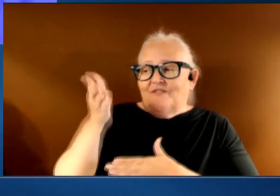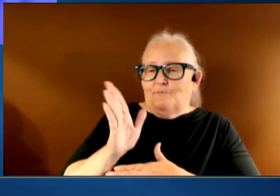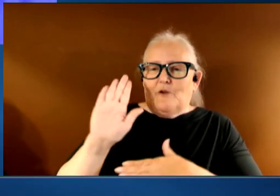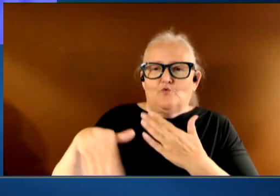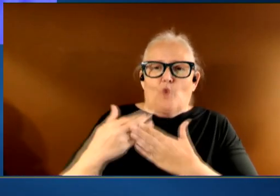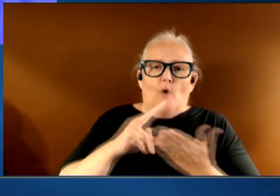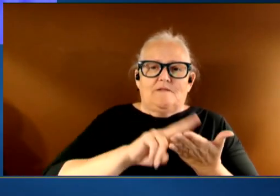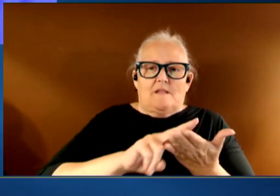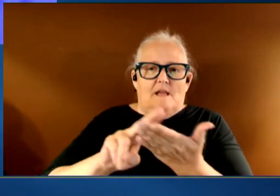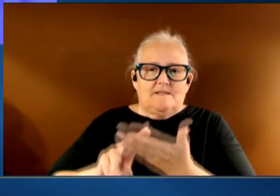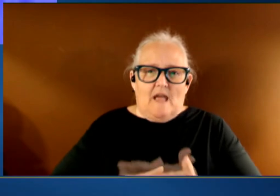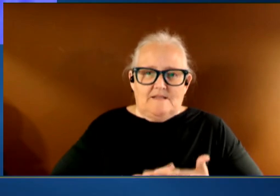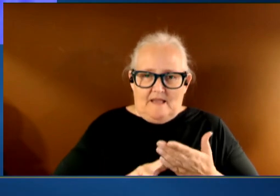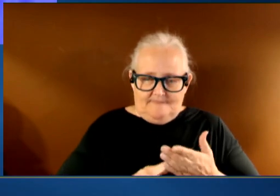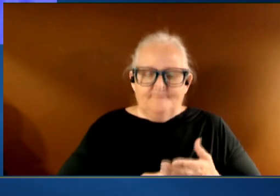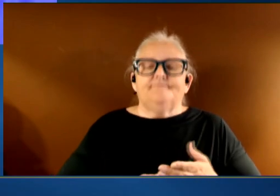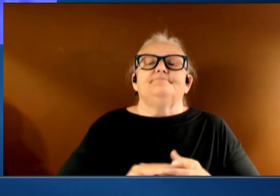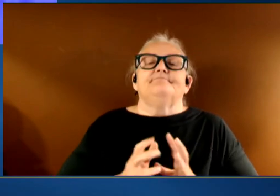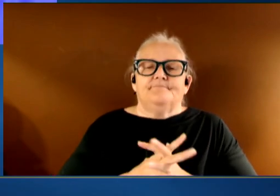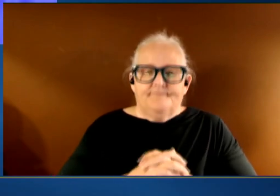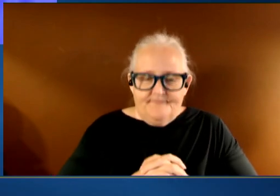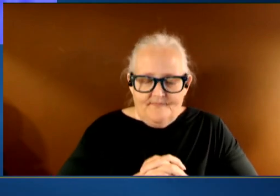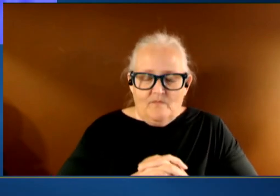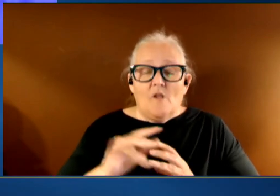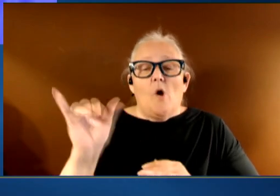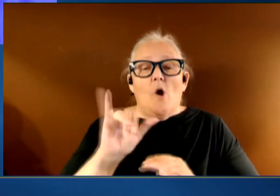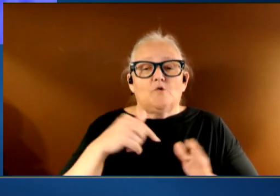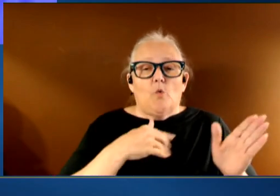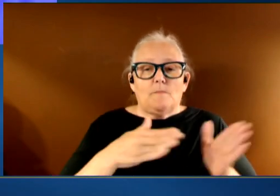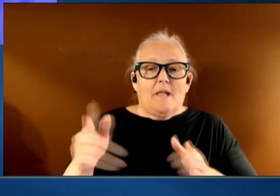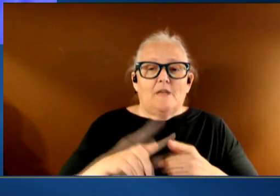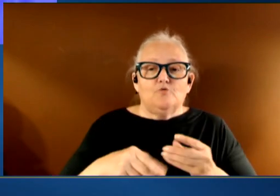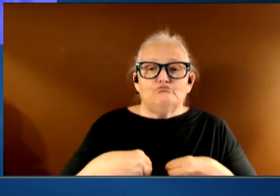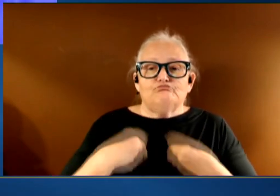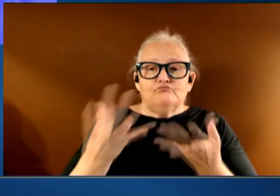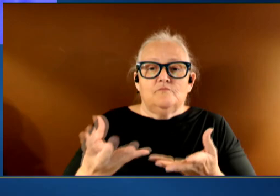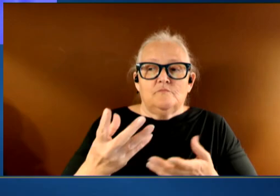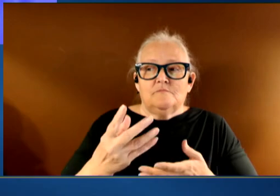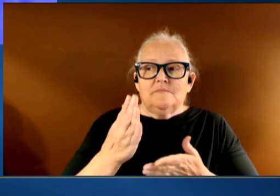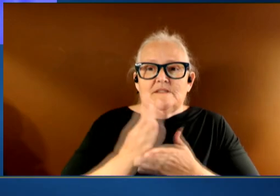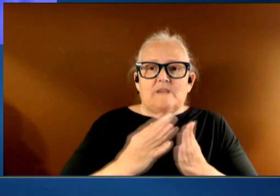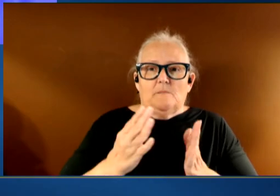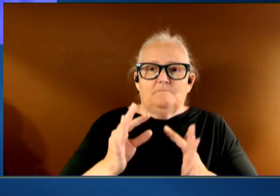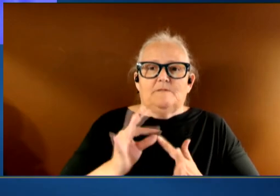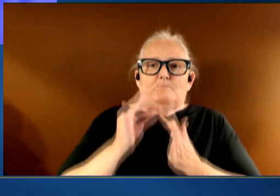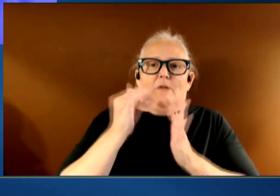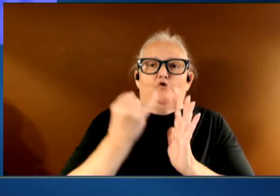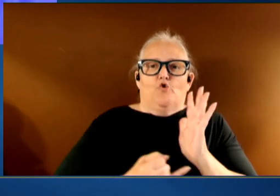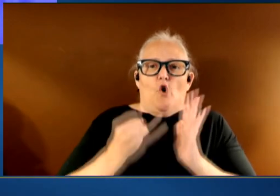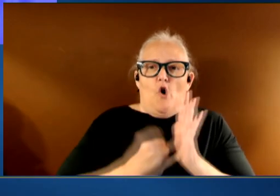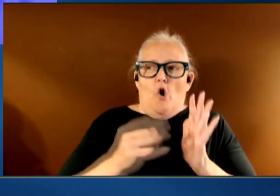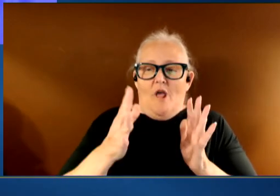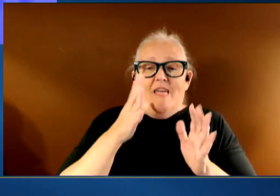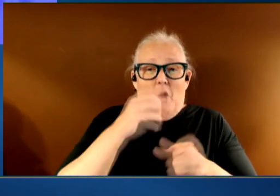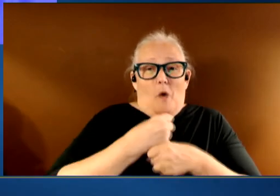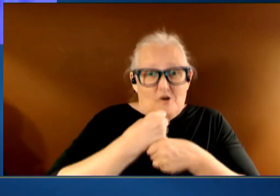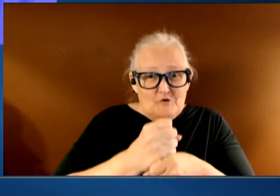are also raffling off some one-of-a-kind artwork created live today in this room,